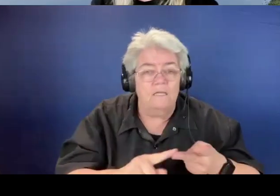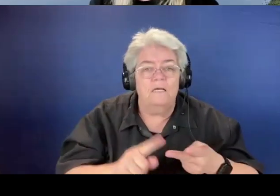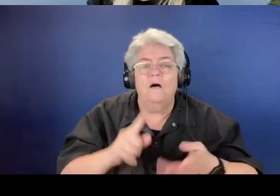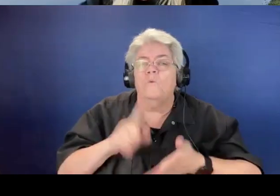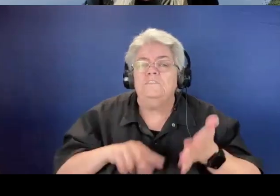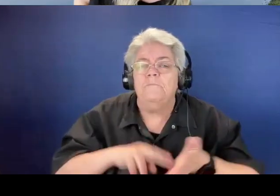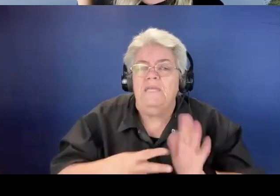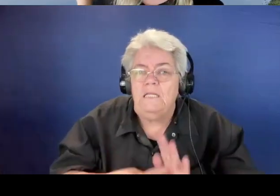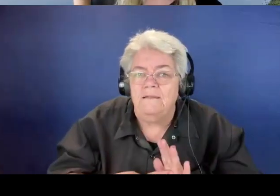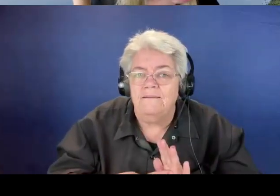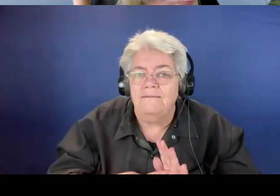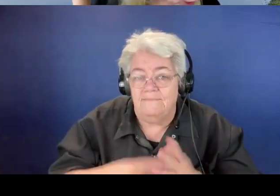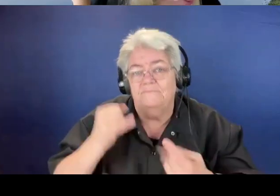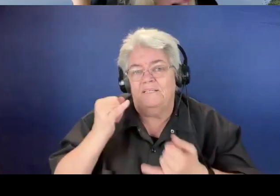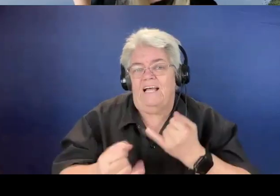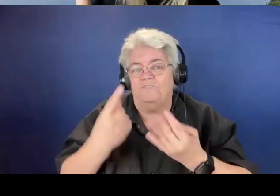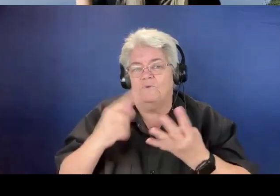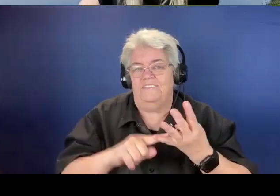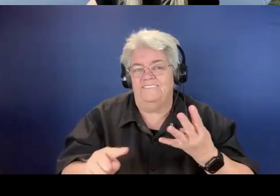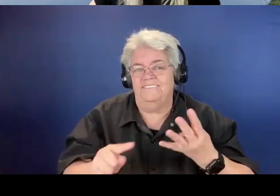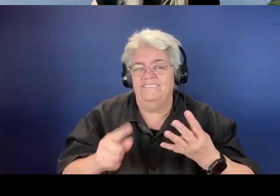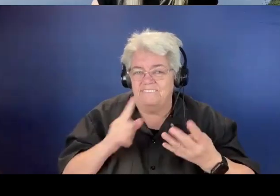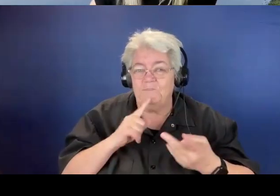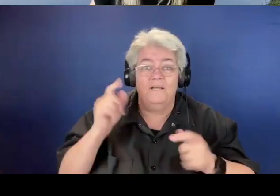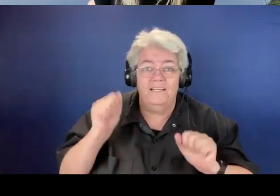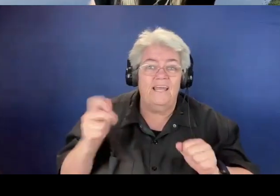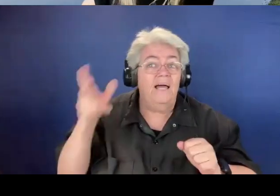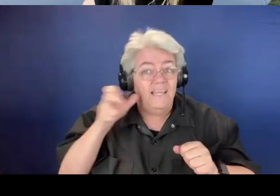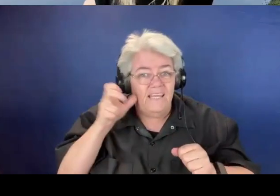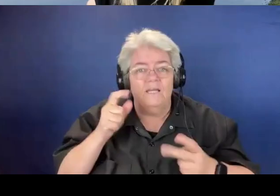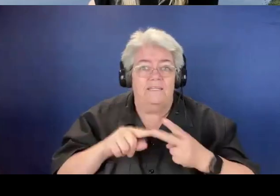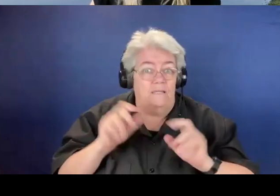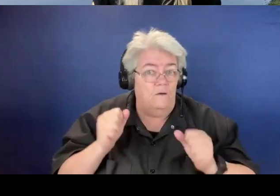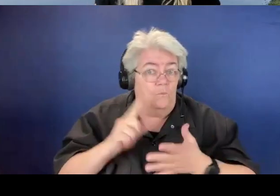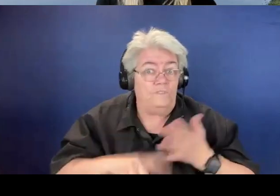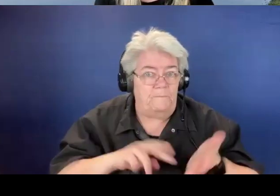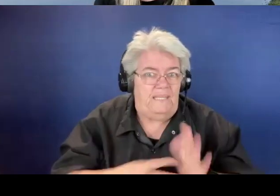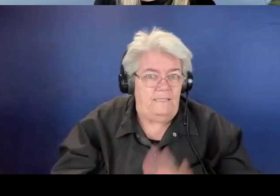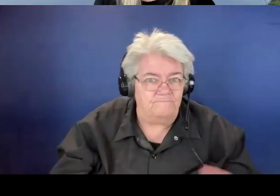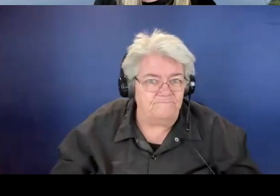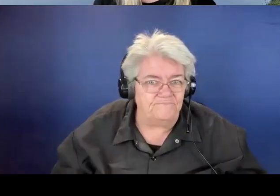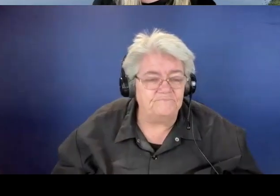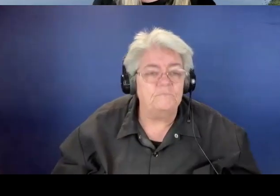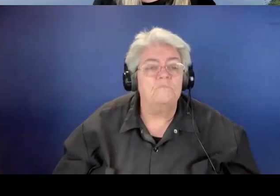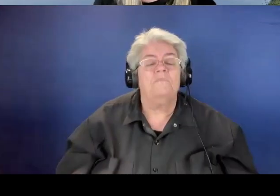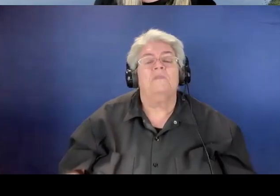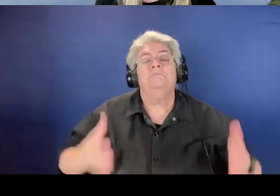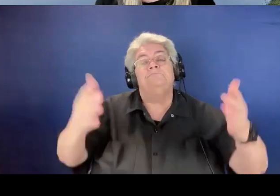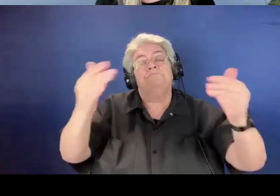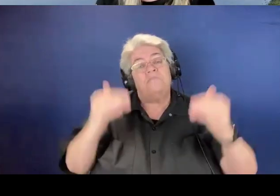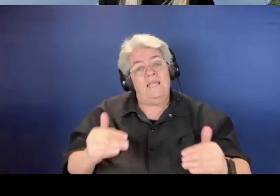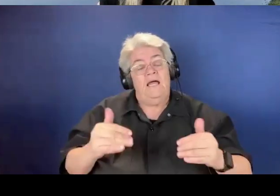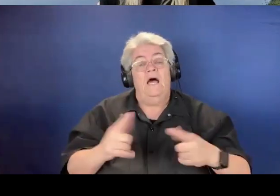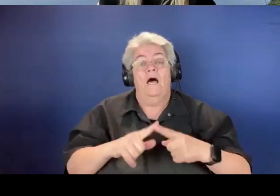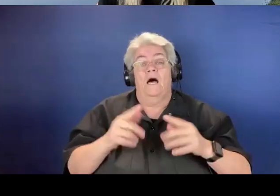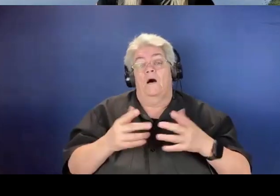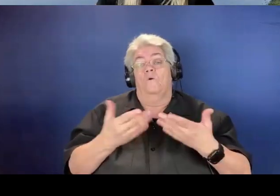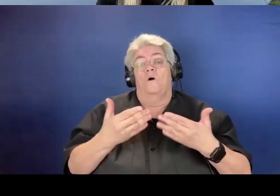All right. And so now we're looking at some ongoing informal assessments that teachers of